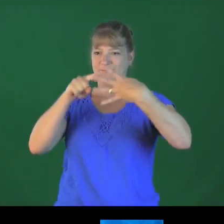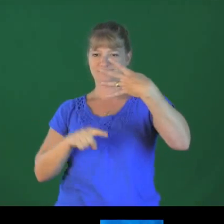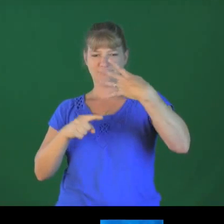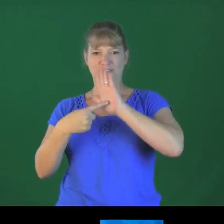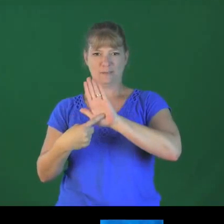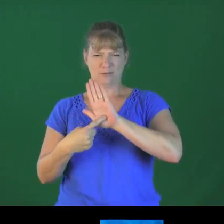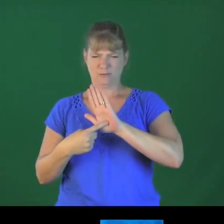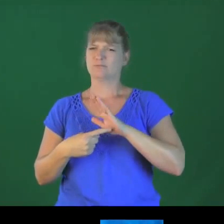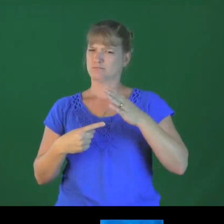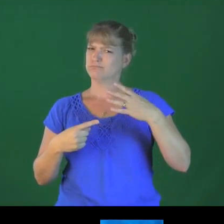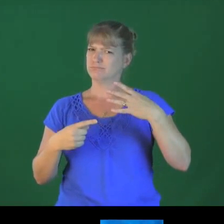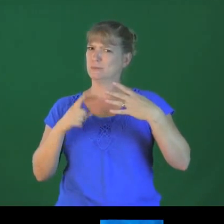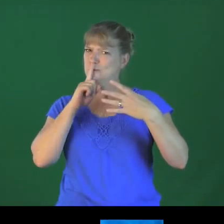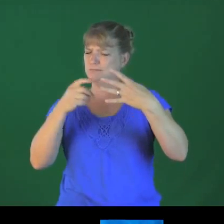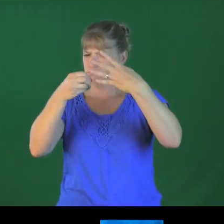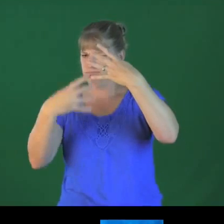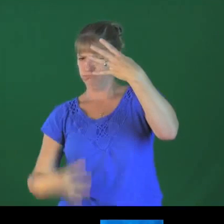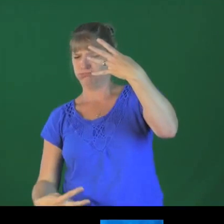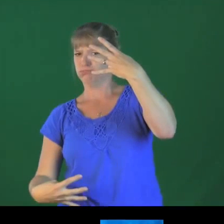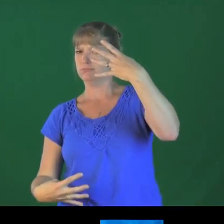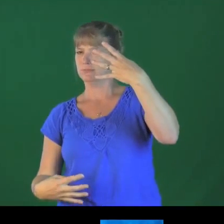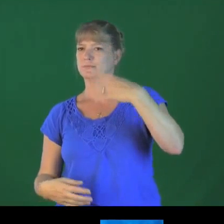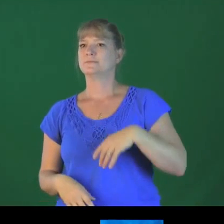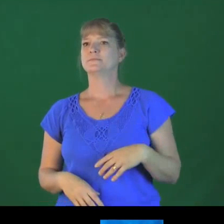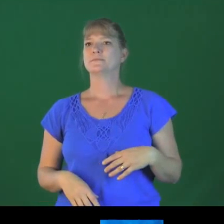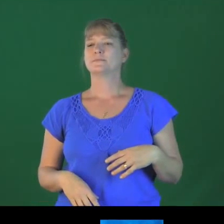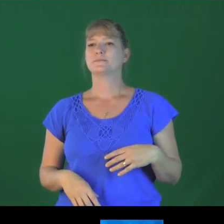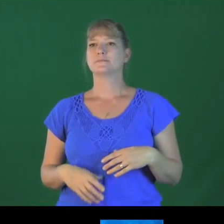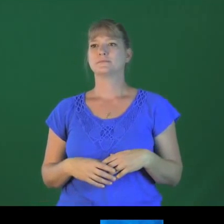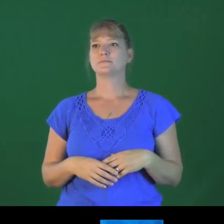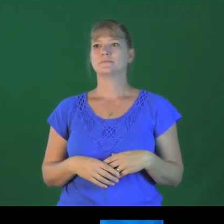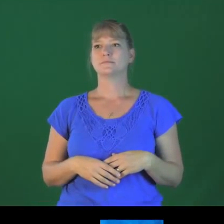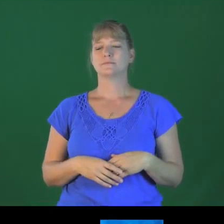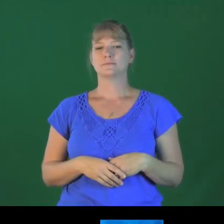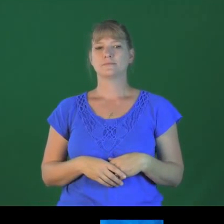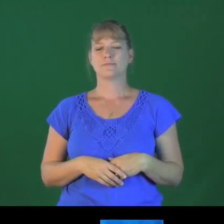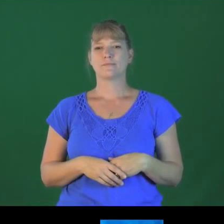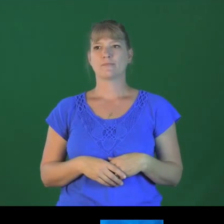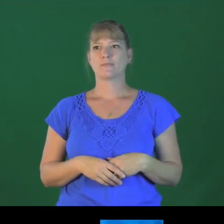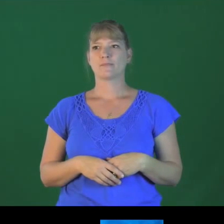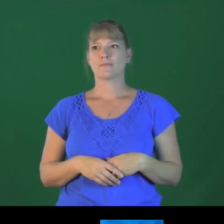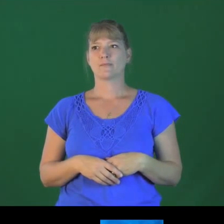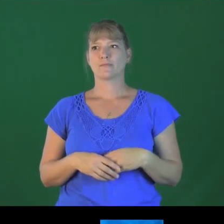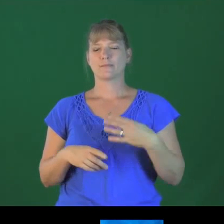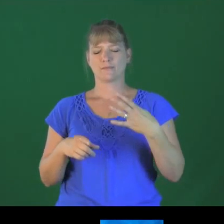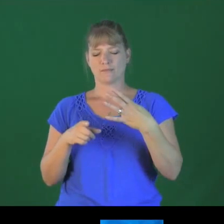but there are more. On the bottom there, you can also get